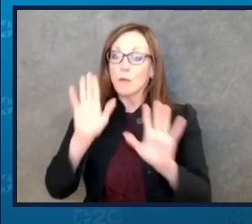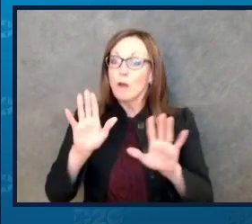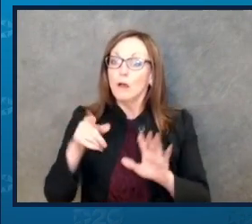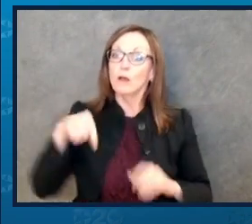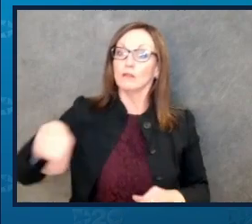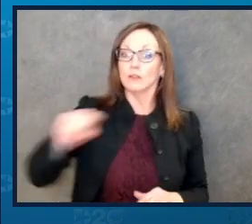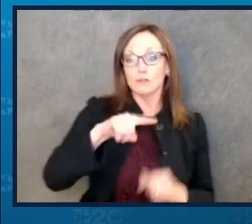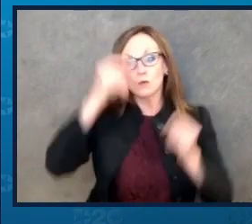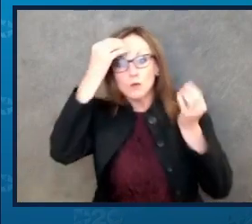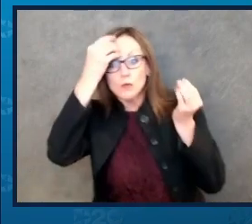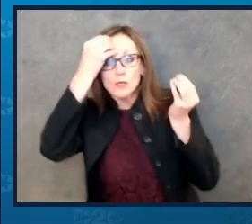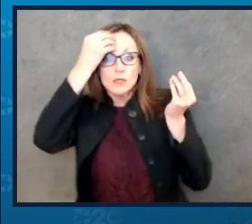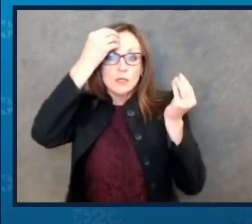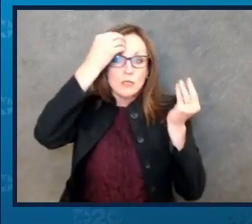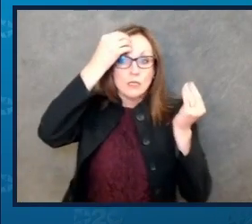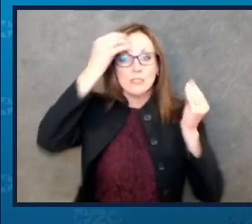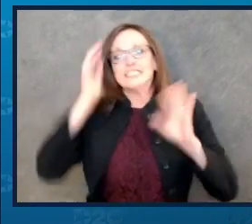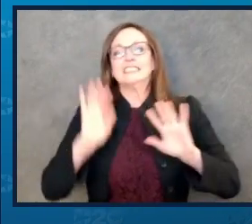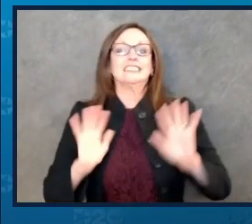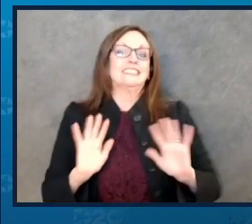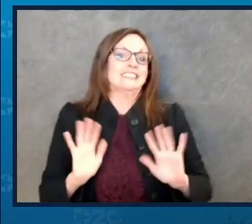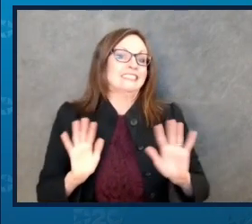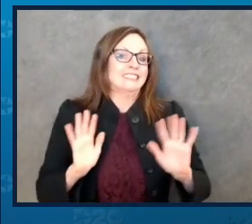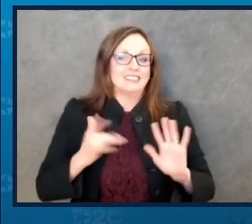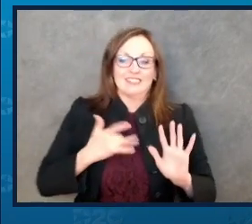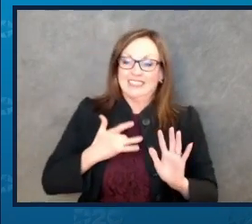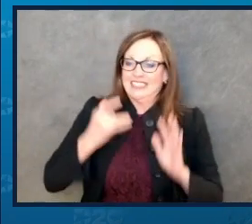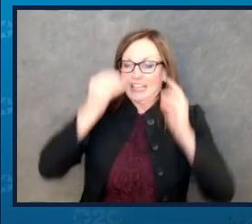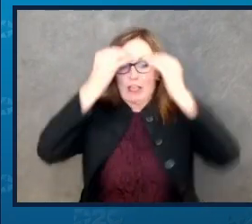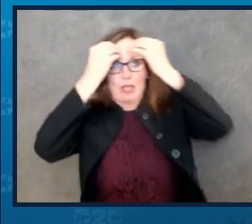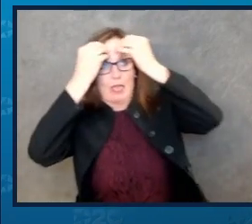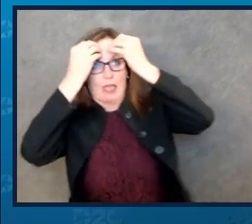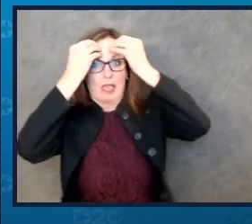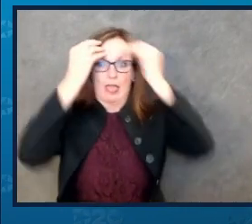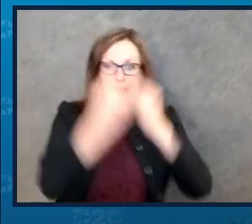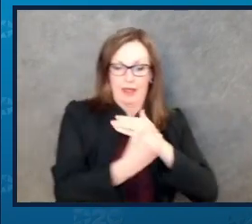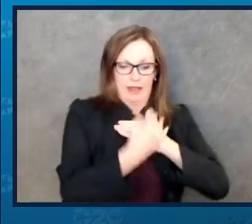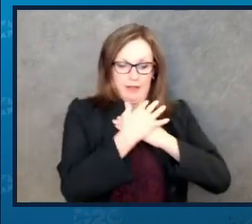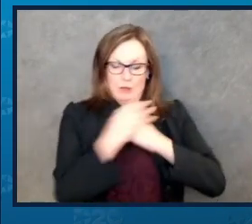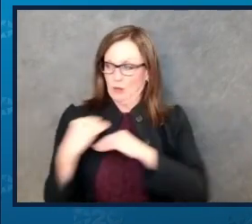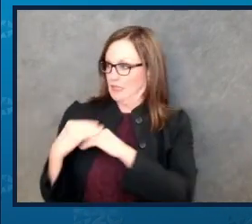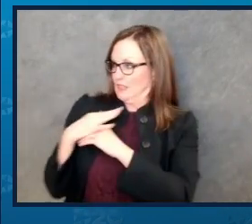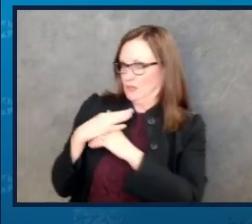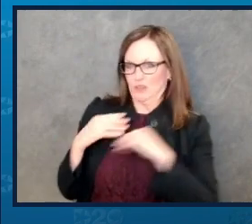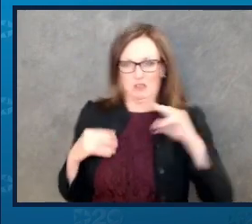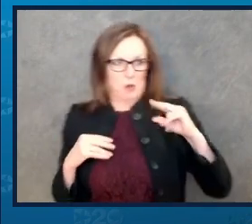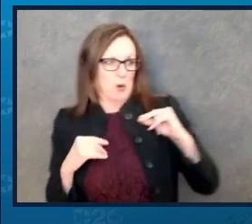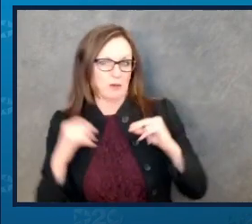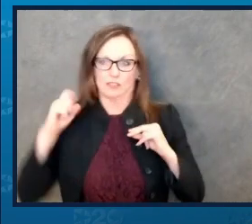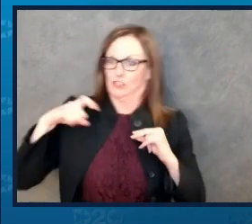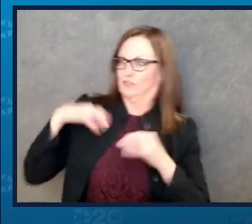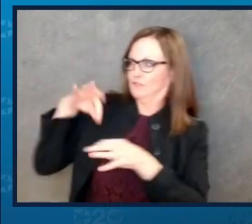IT HARDER FOR TO YOU CAST YOUR BALLOT SO I THINK WE NEED TO ASK